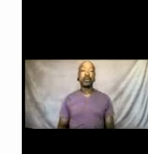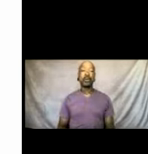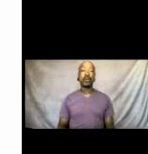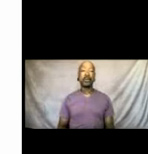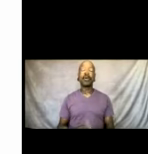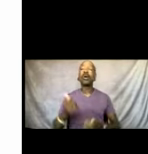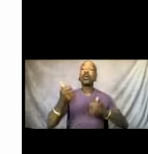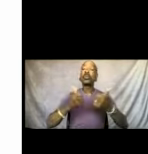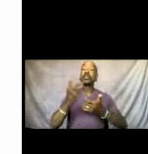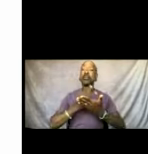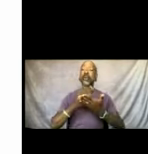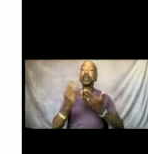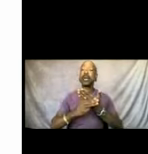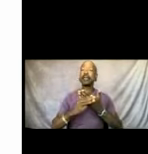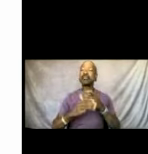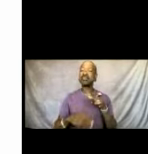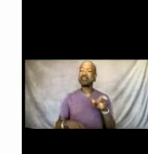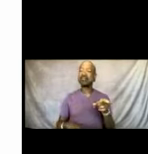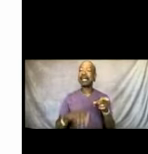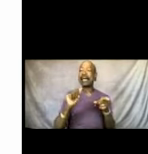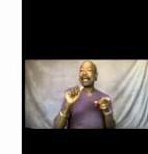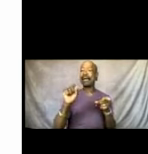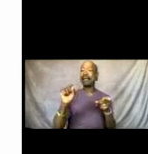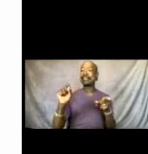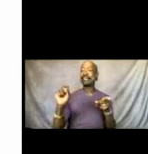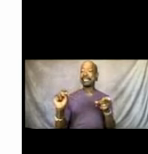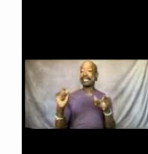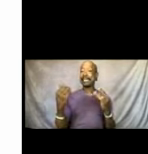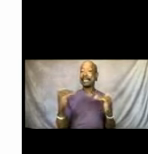that were much lower. So that is one of the big things.